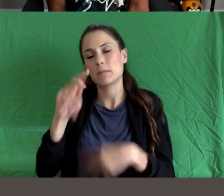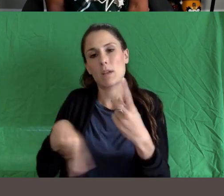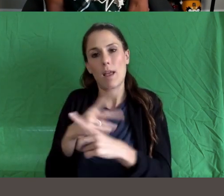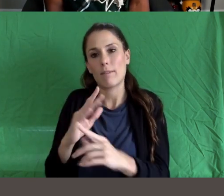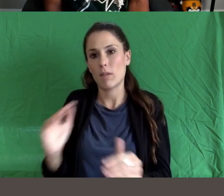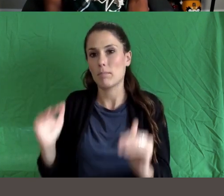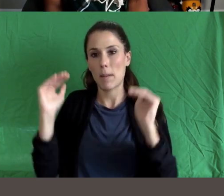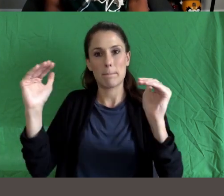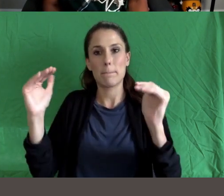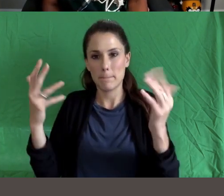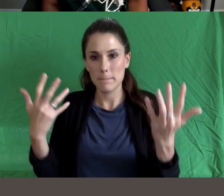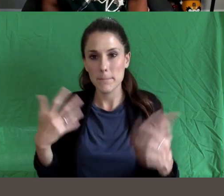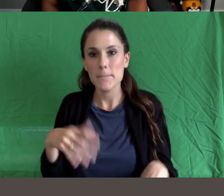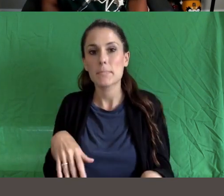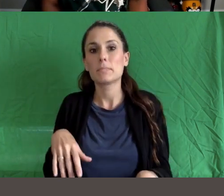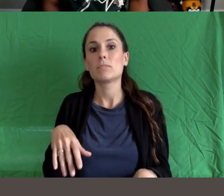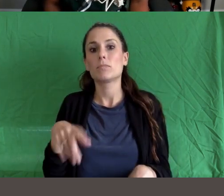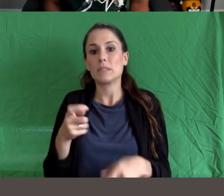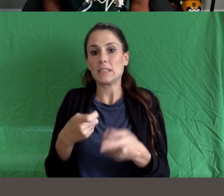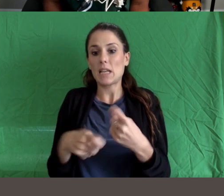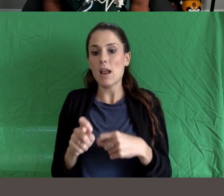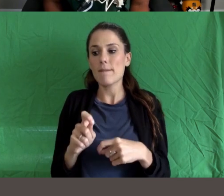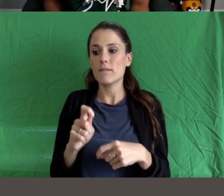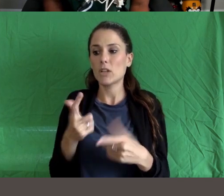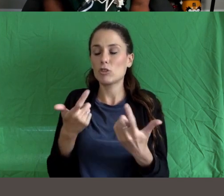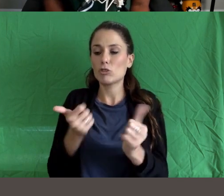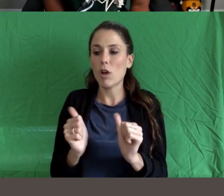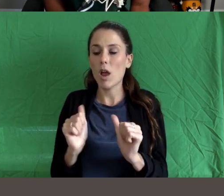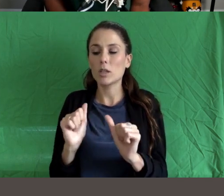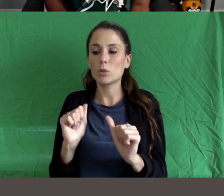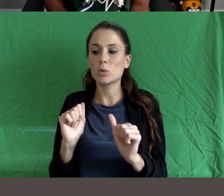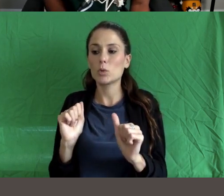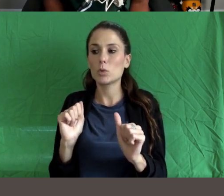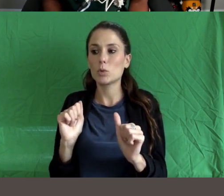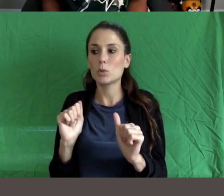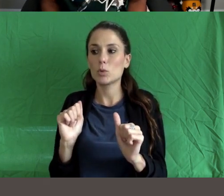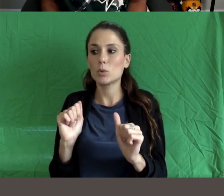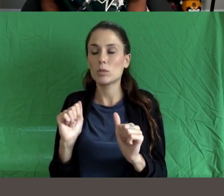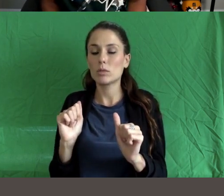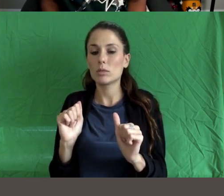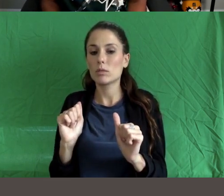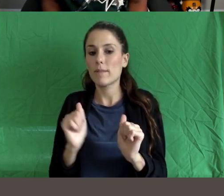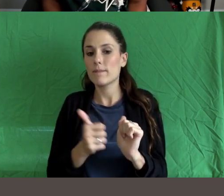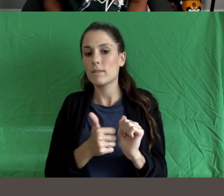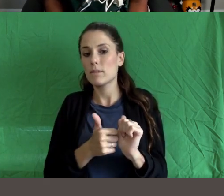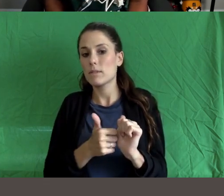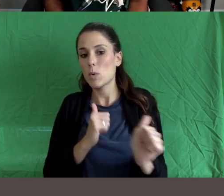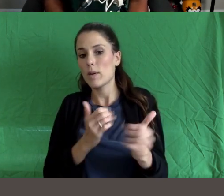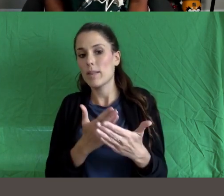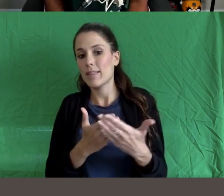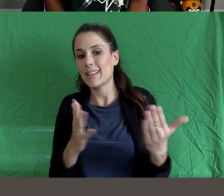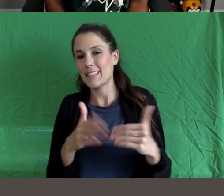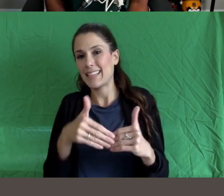Instead of trying to work away from things that are maybe a little bit easier to read,